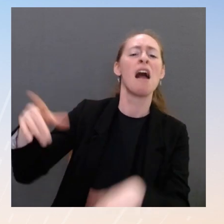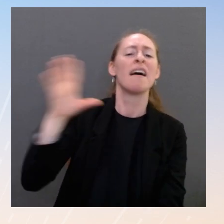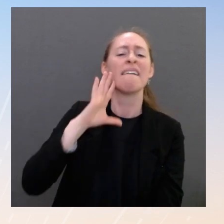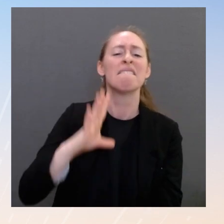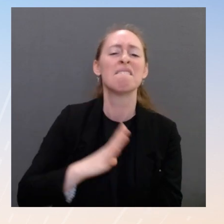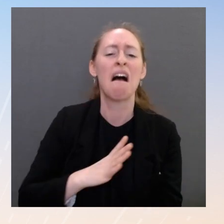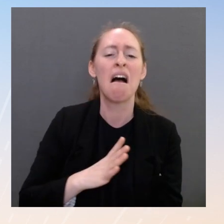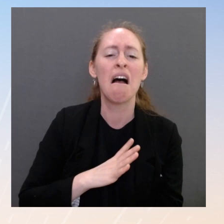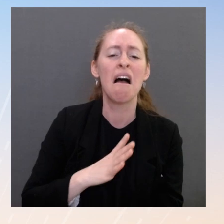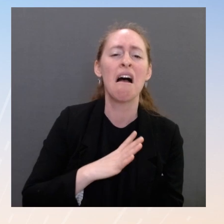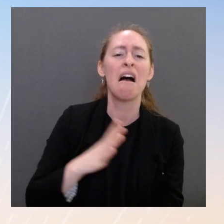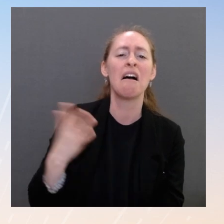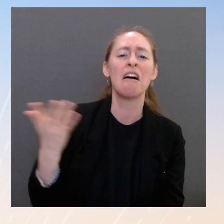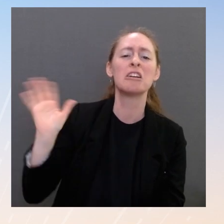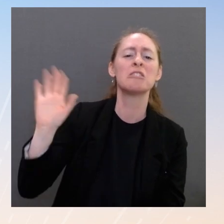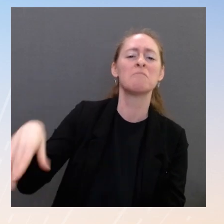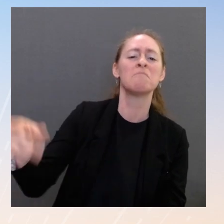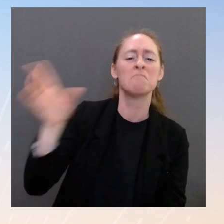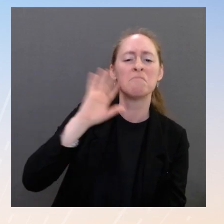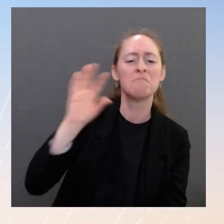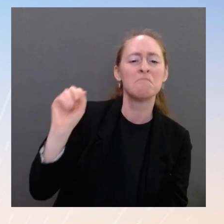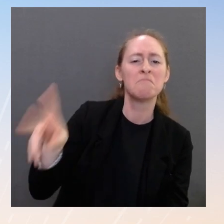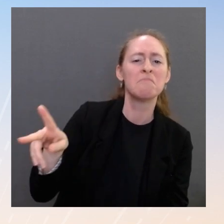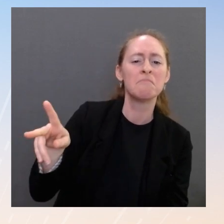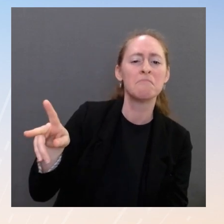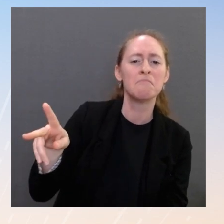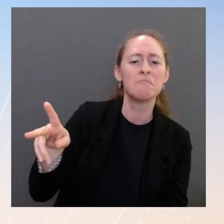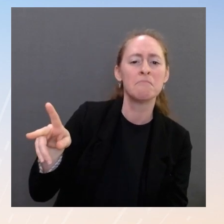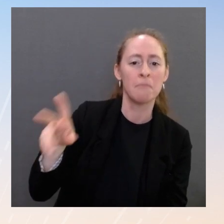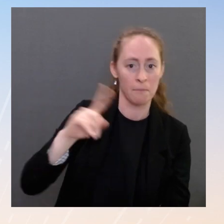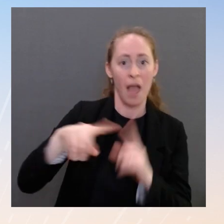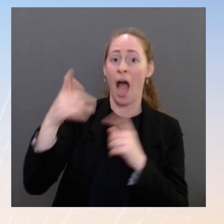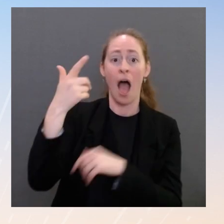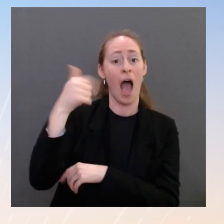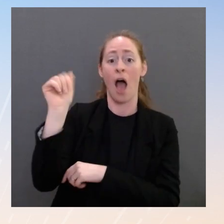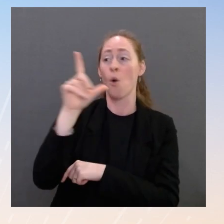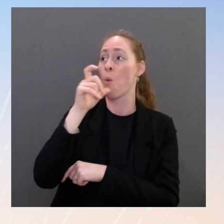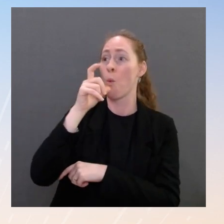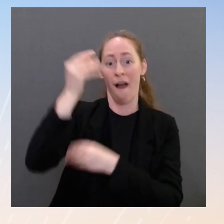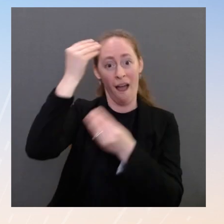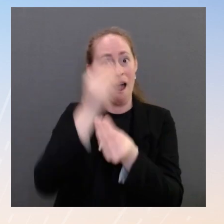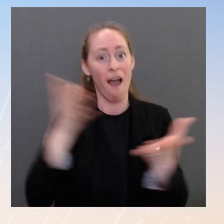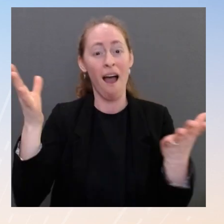It seems like every time there's a high-profile announcement that someone has gotten COVID -- be it a member of Congress, AG Garland,